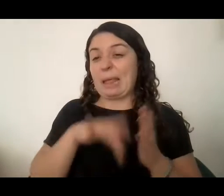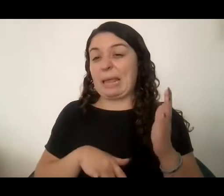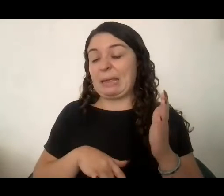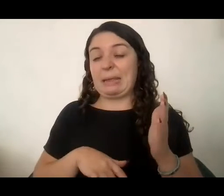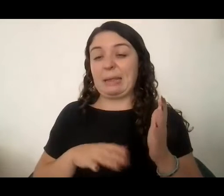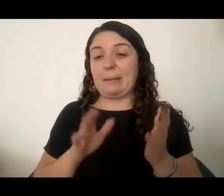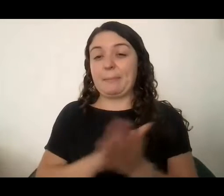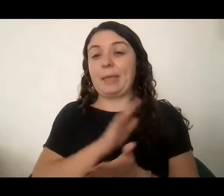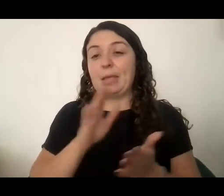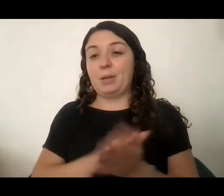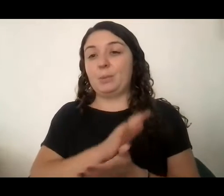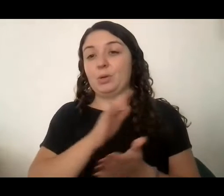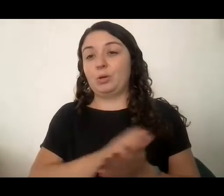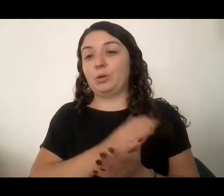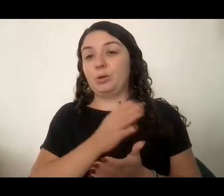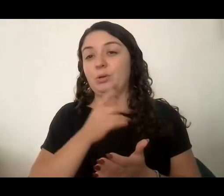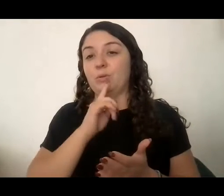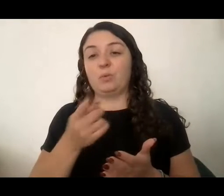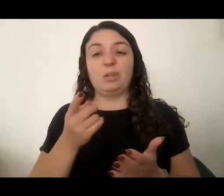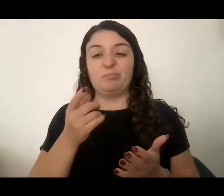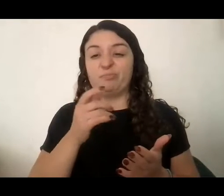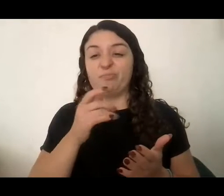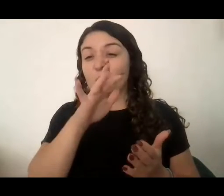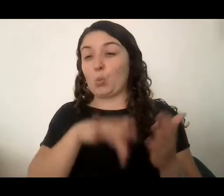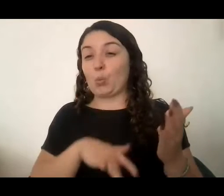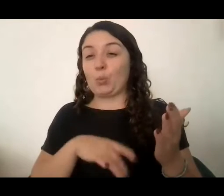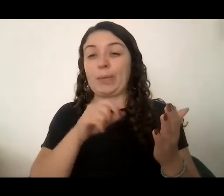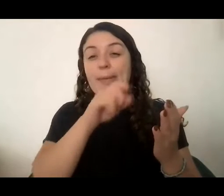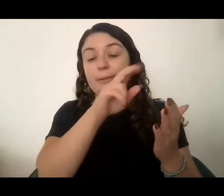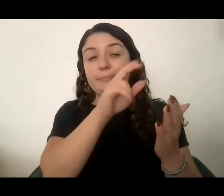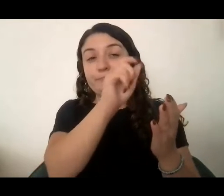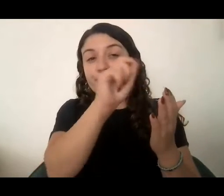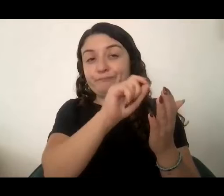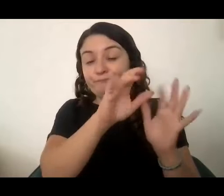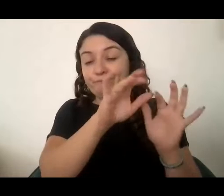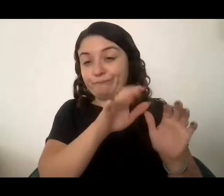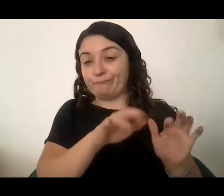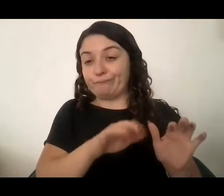a blank piece of paper and a place for the person to sign saying this is the information I am giving